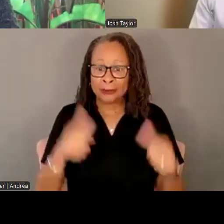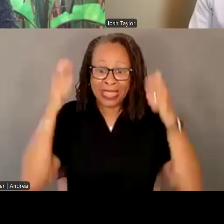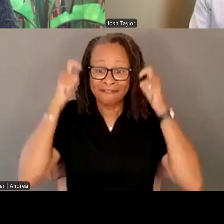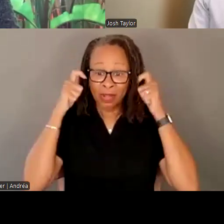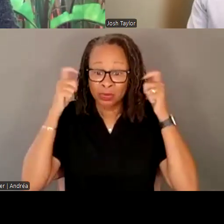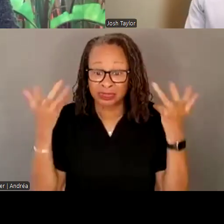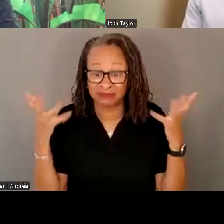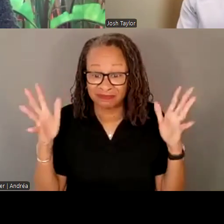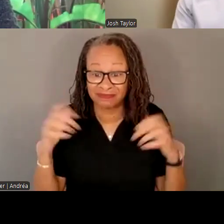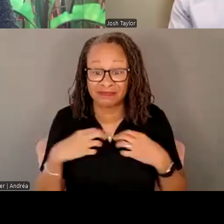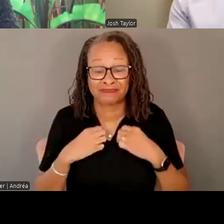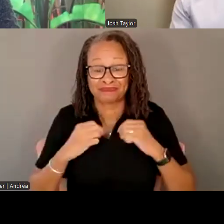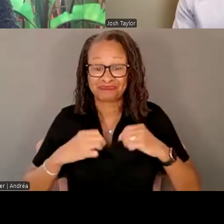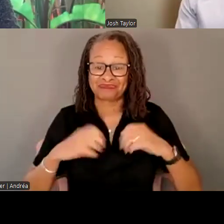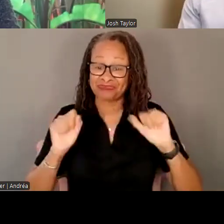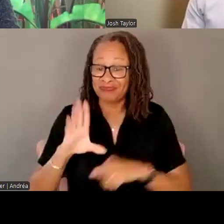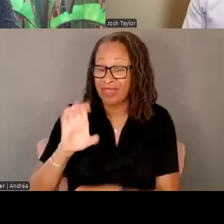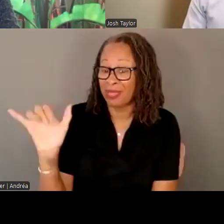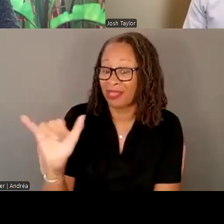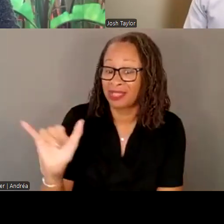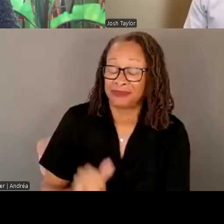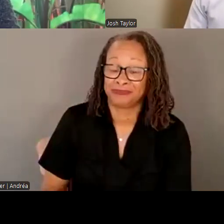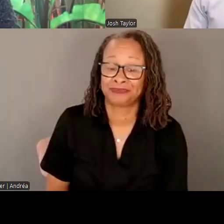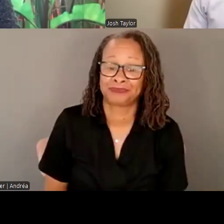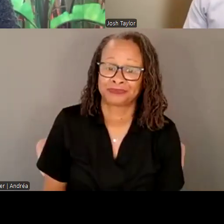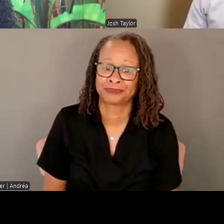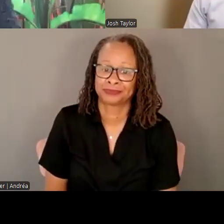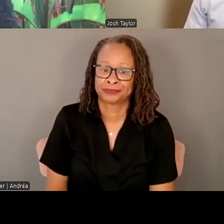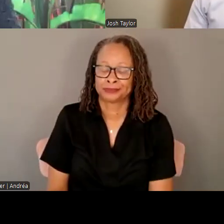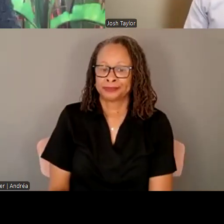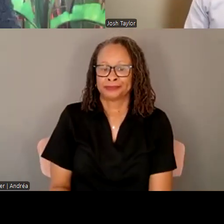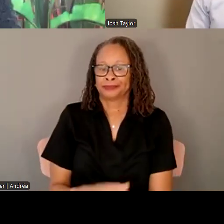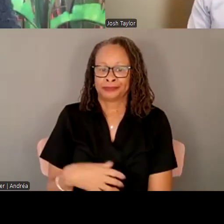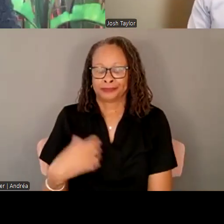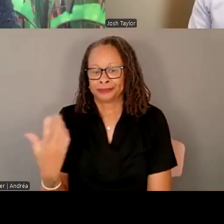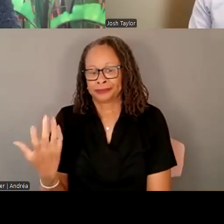It just could be, like, Access-A-Ride. So just, you know,